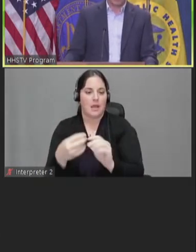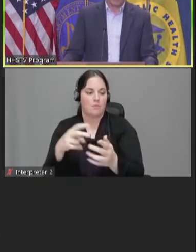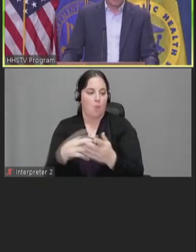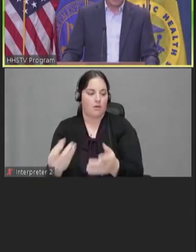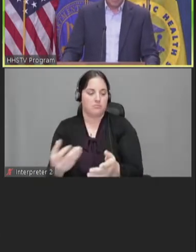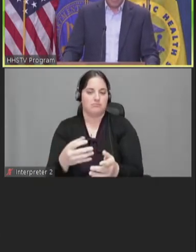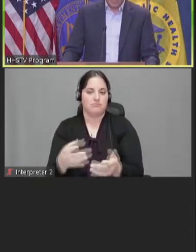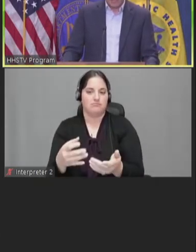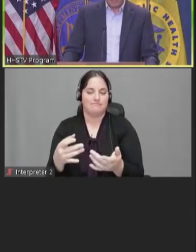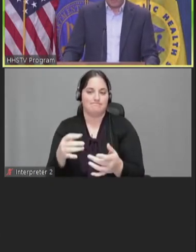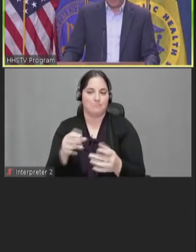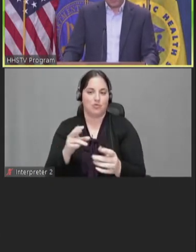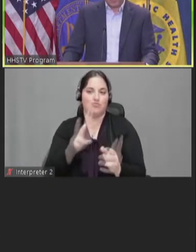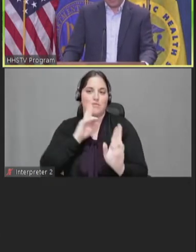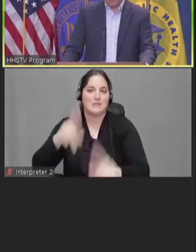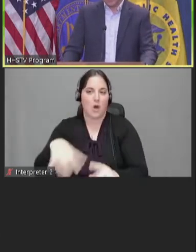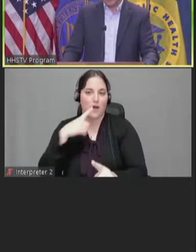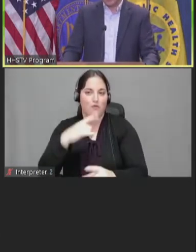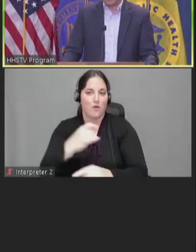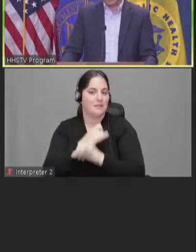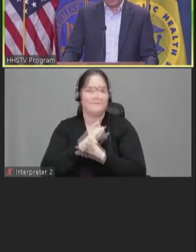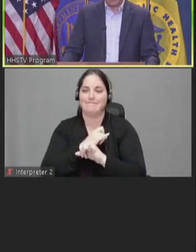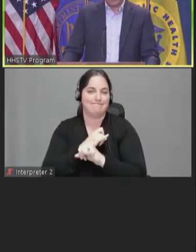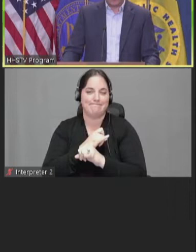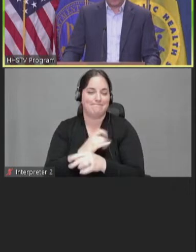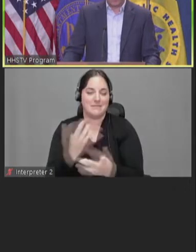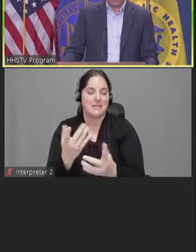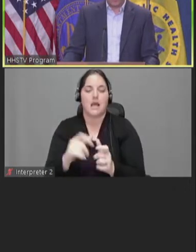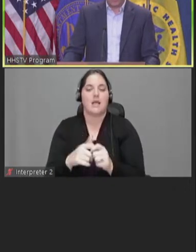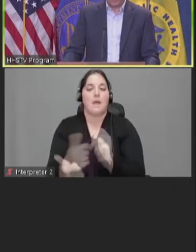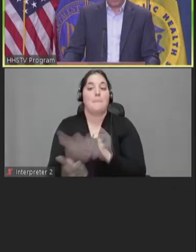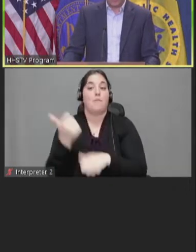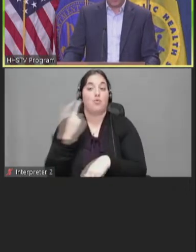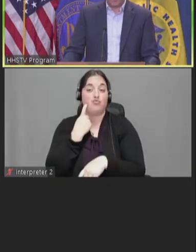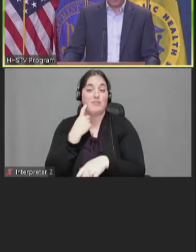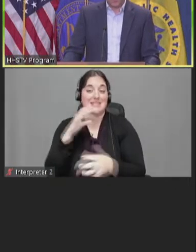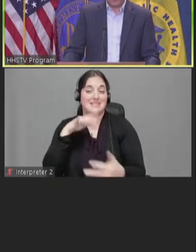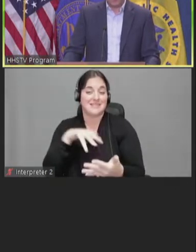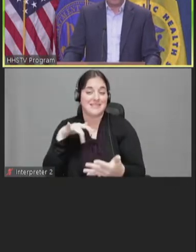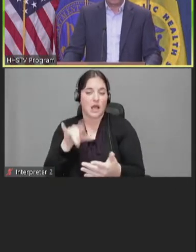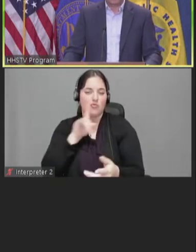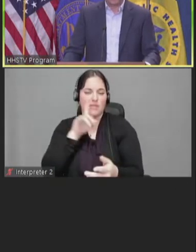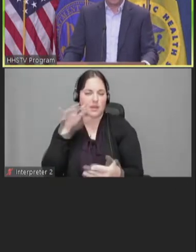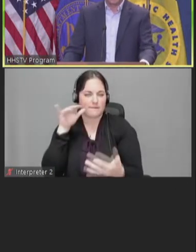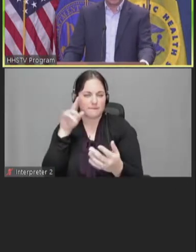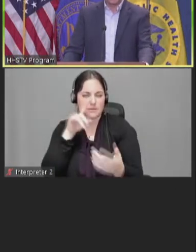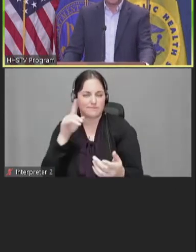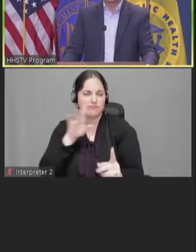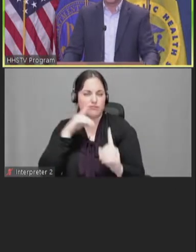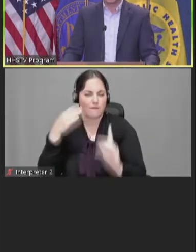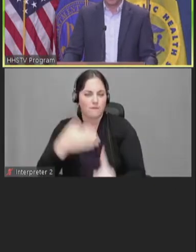And there was a recent study that took a real close look at this with the Shingrix vaccine,